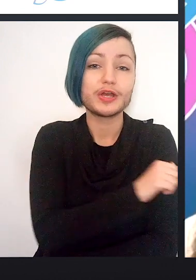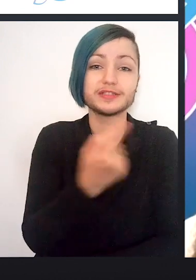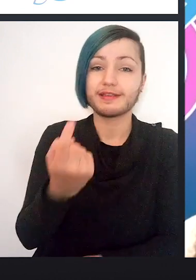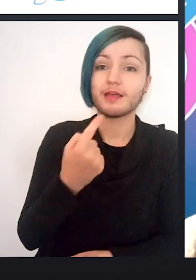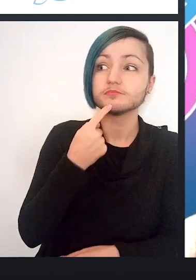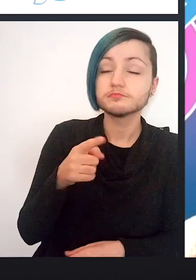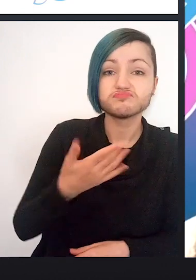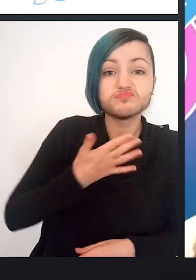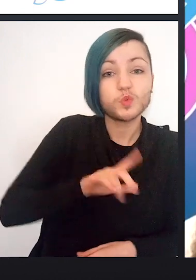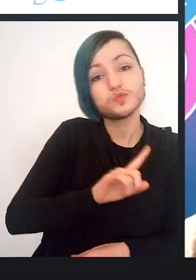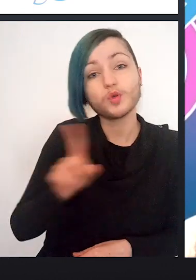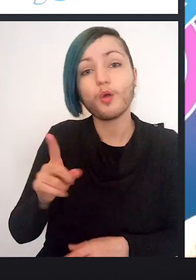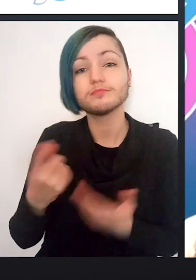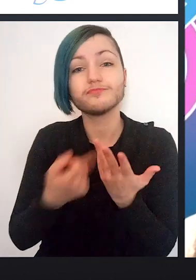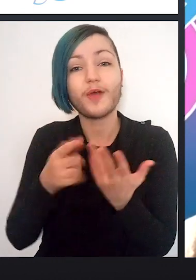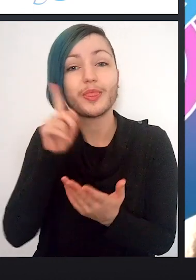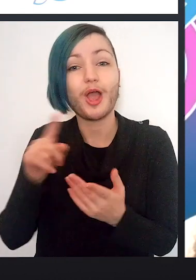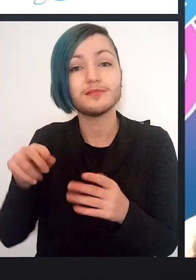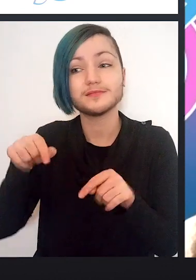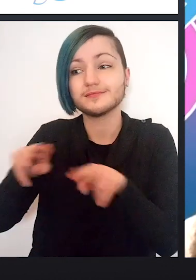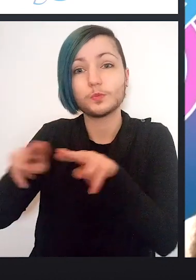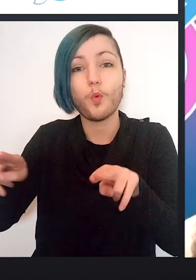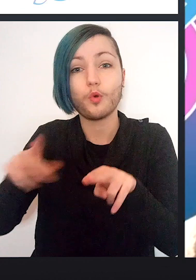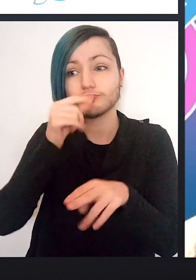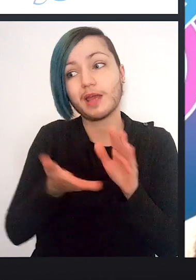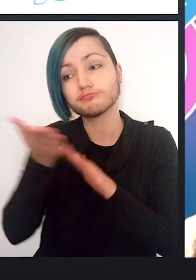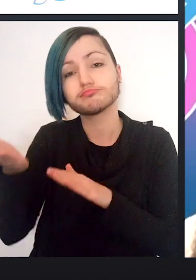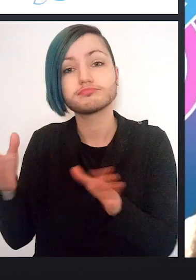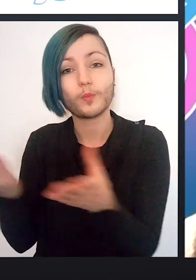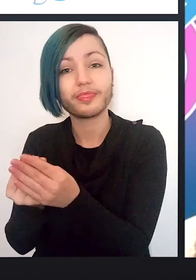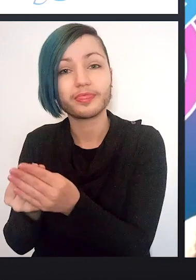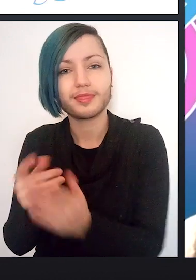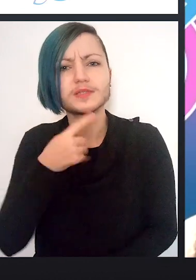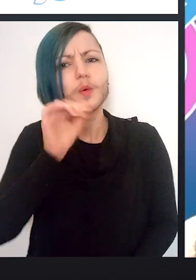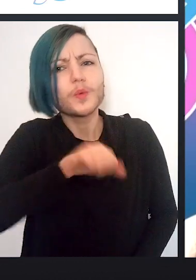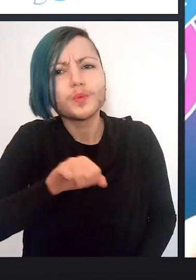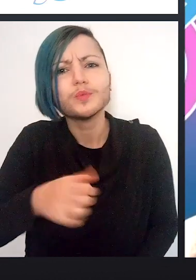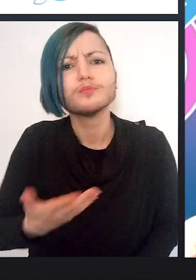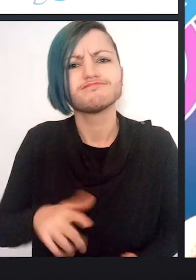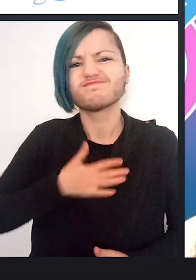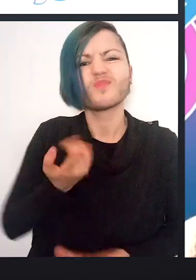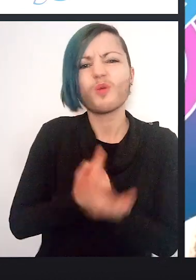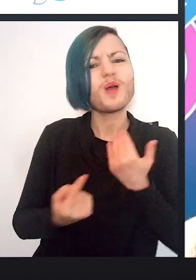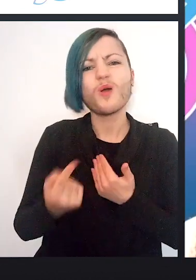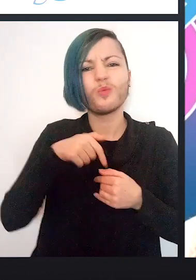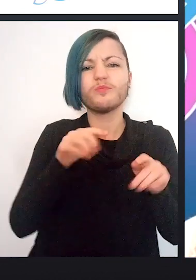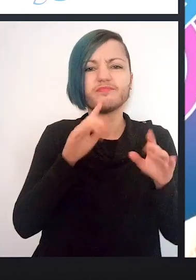"Do you want to go and join all the other girls on the ward?" And I said "Yes please, I don't want to be here on my own."